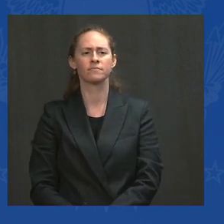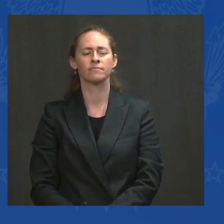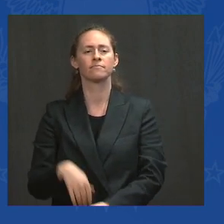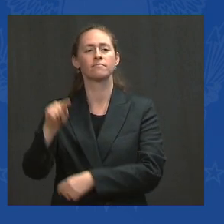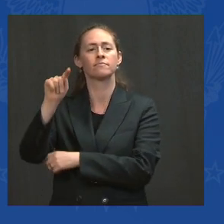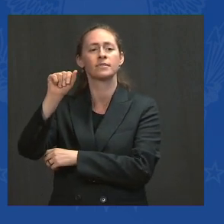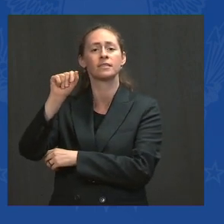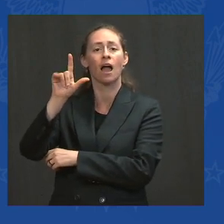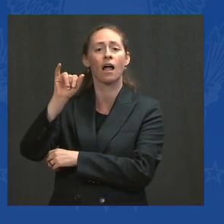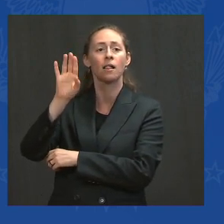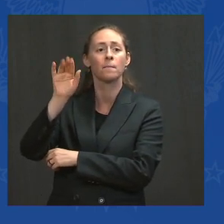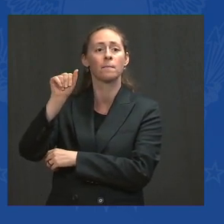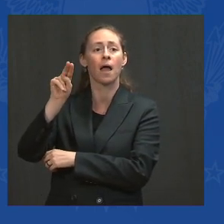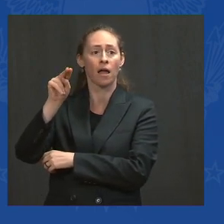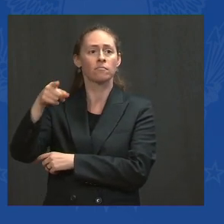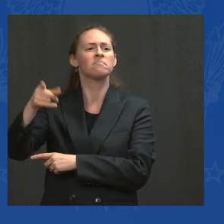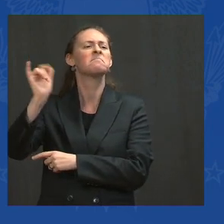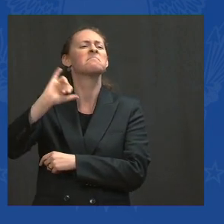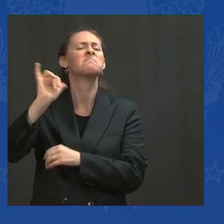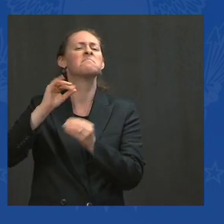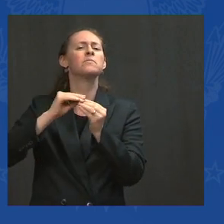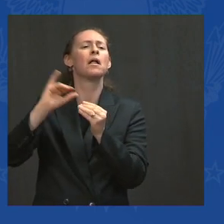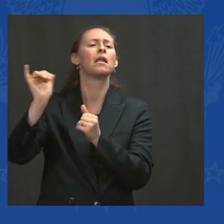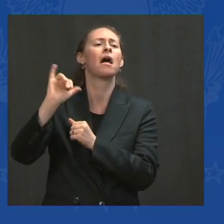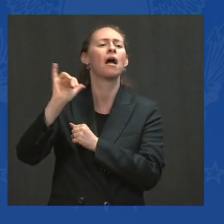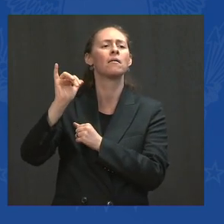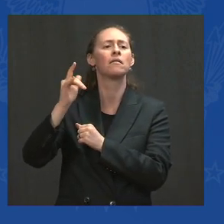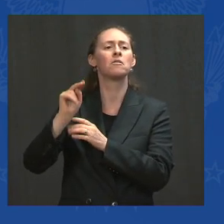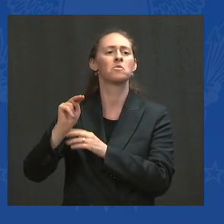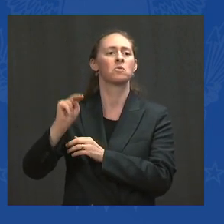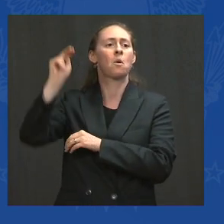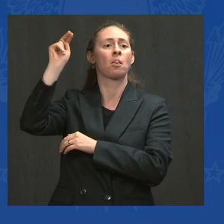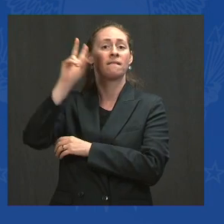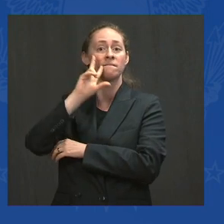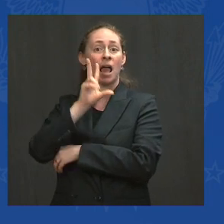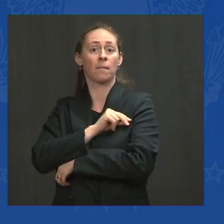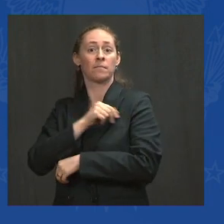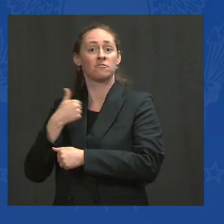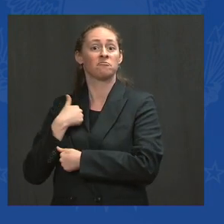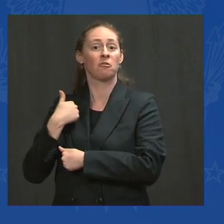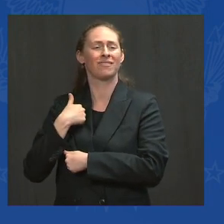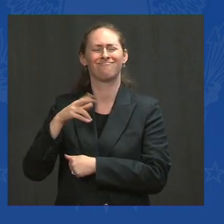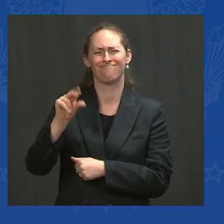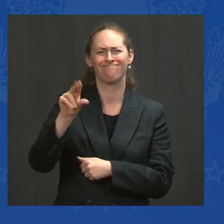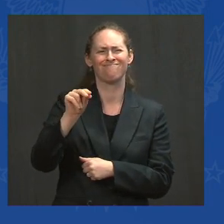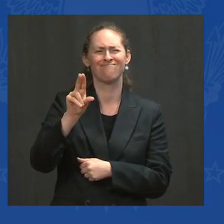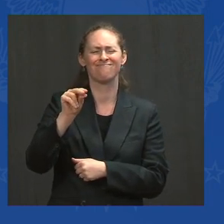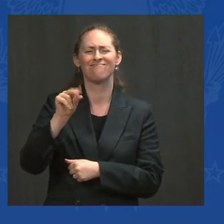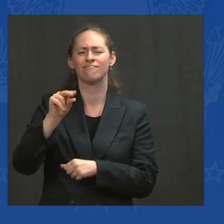There's going to be no circumstance where you see people being lifted off the roof of a embassy in